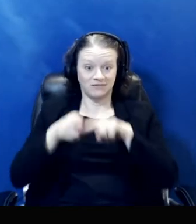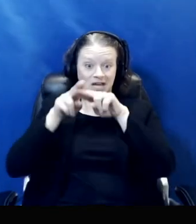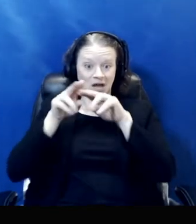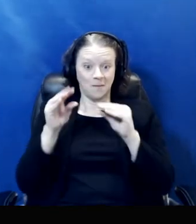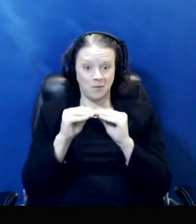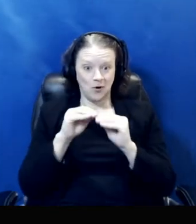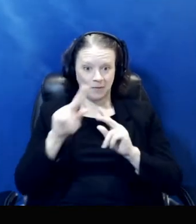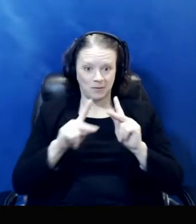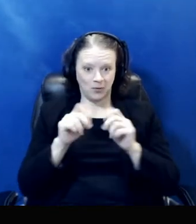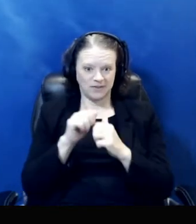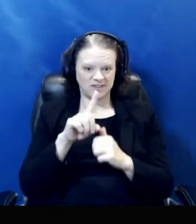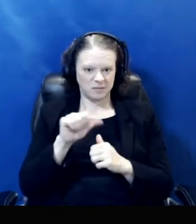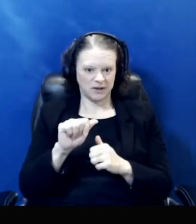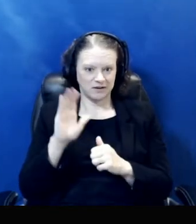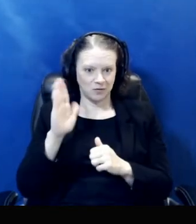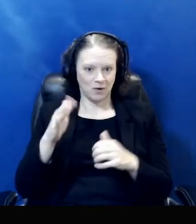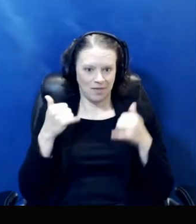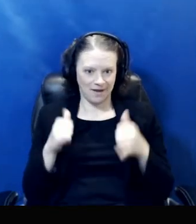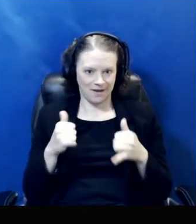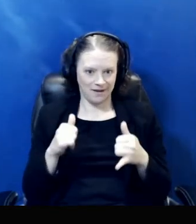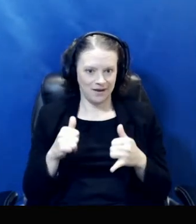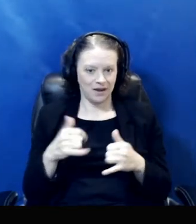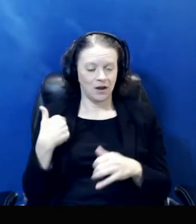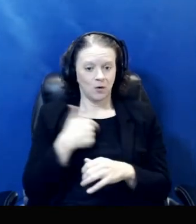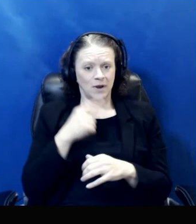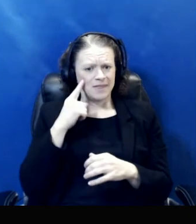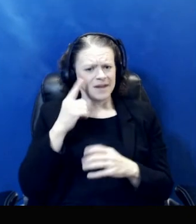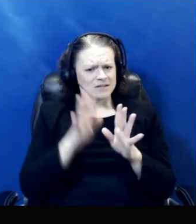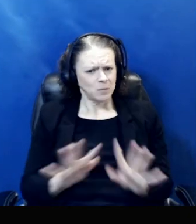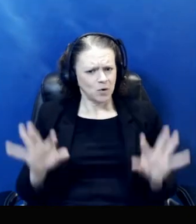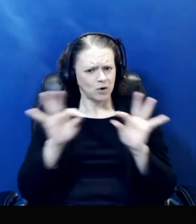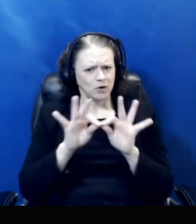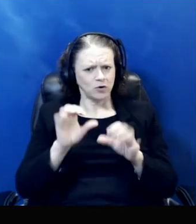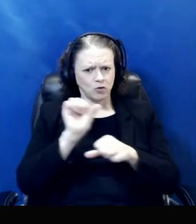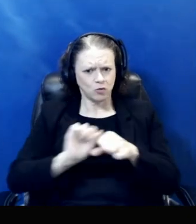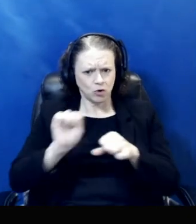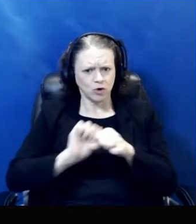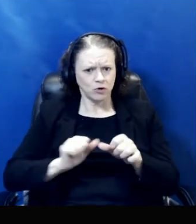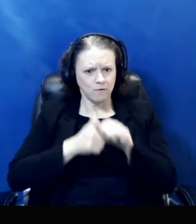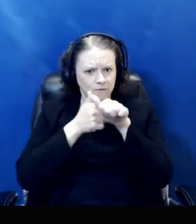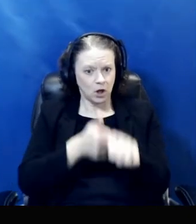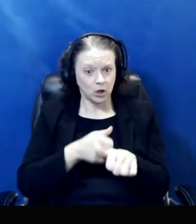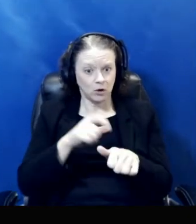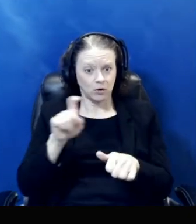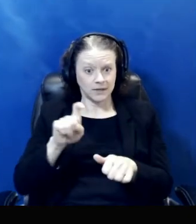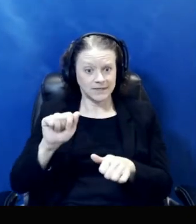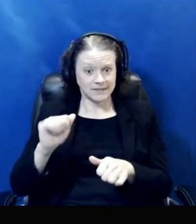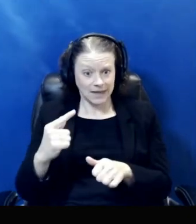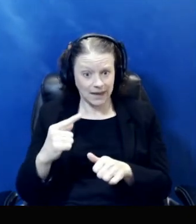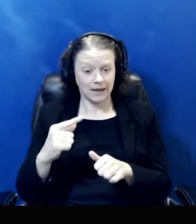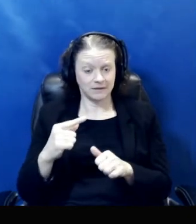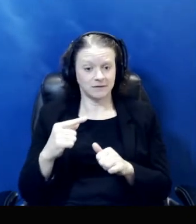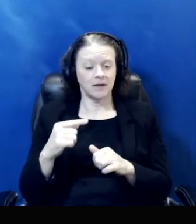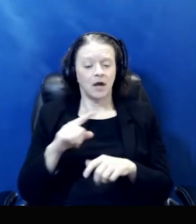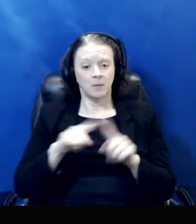which is why we think it's so important to, not only, work to follow the Xbox Accessibility guidelines, but assist others